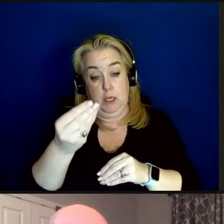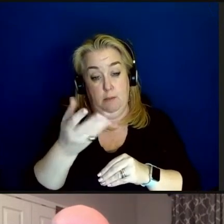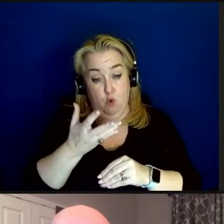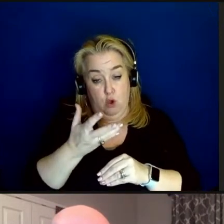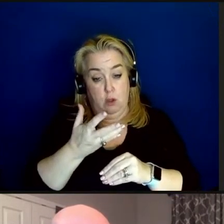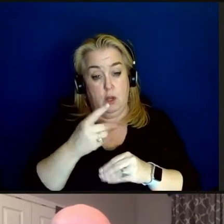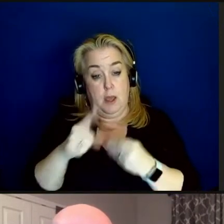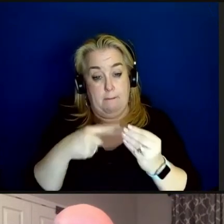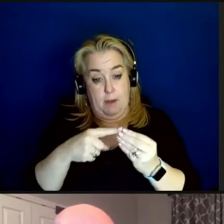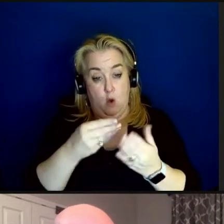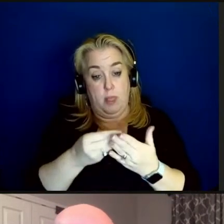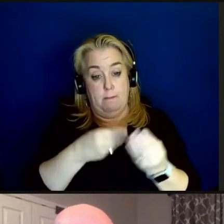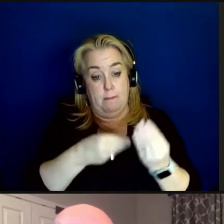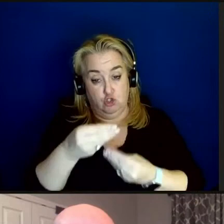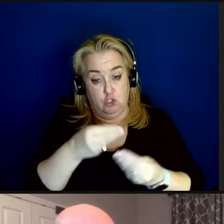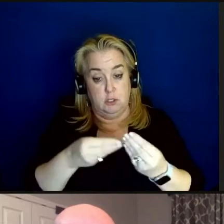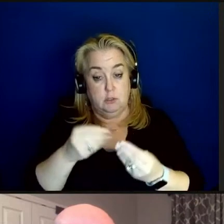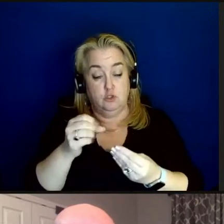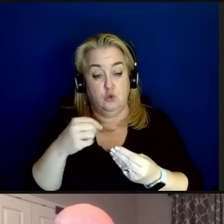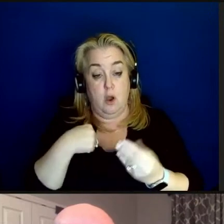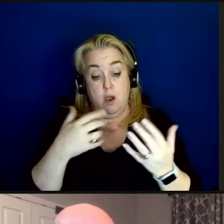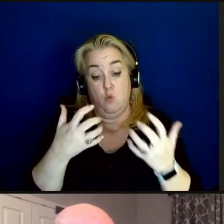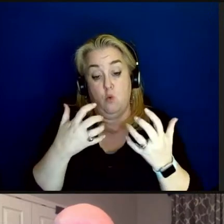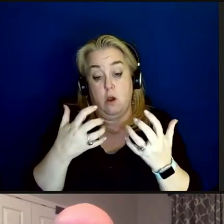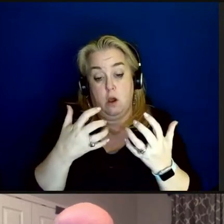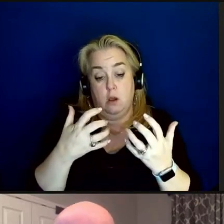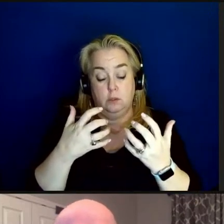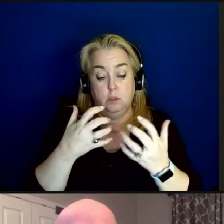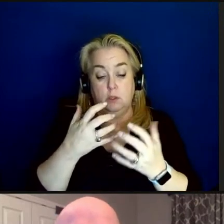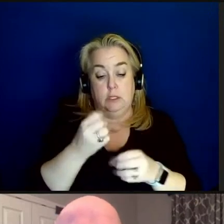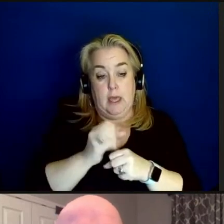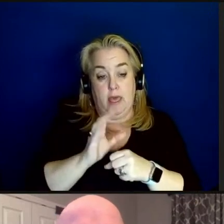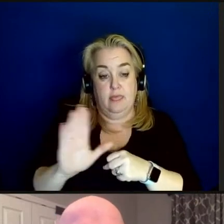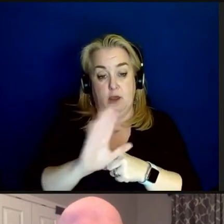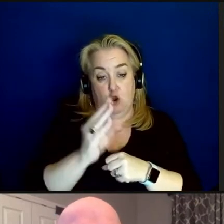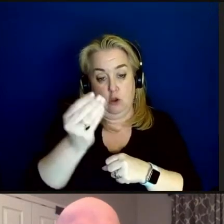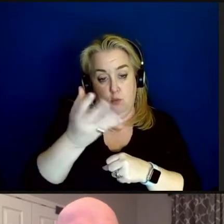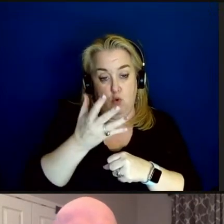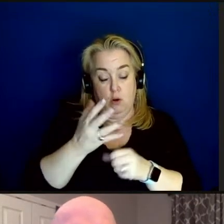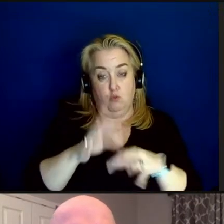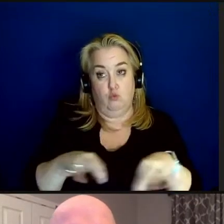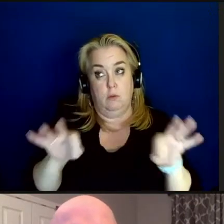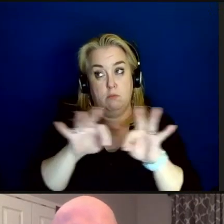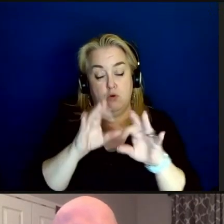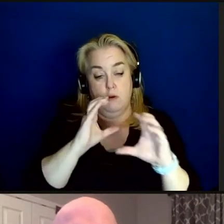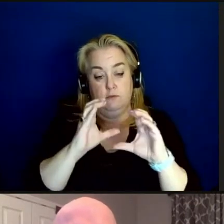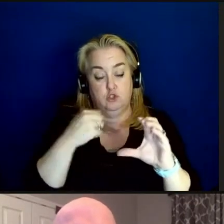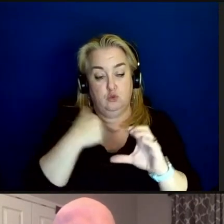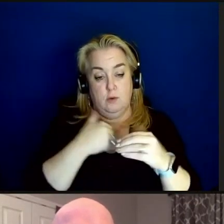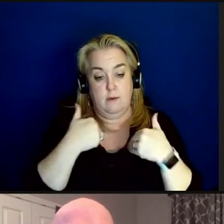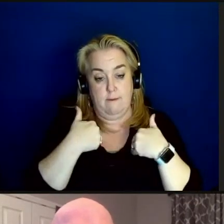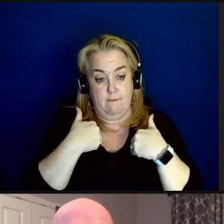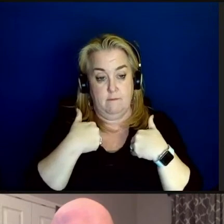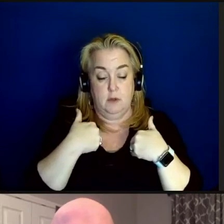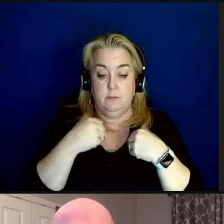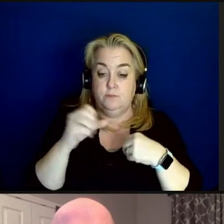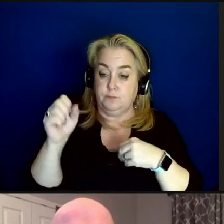YOU KNOW THEY'RE A CREATURE OF STATUTE. THEY'RE THERE TO PROVIDE PUBLIC